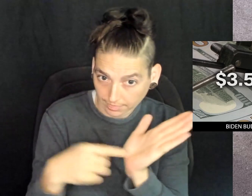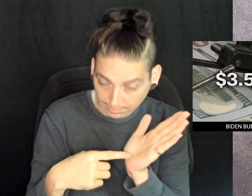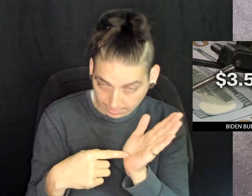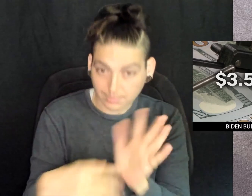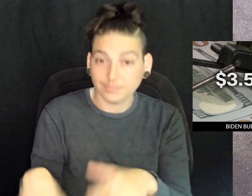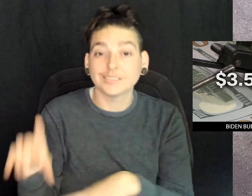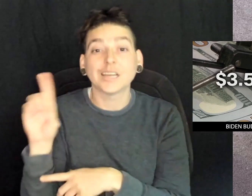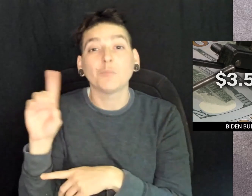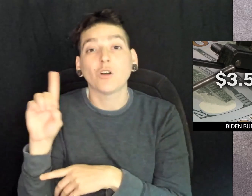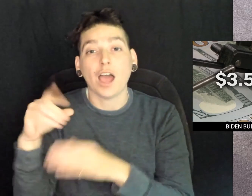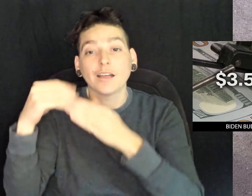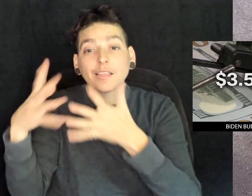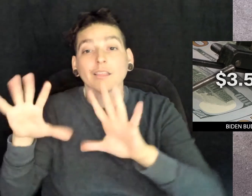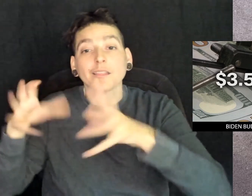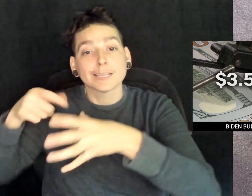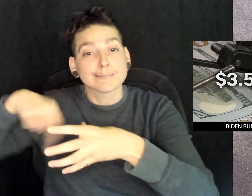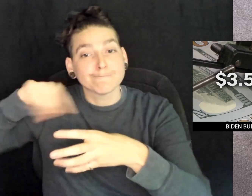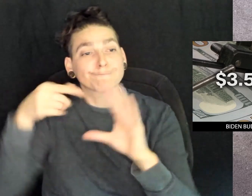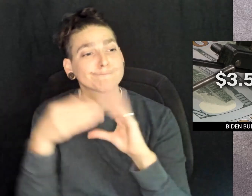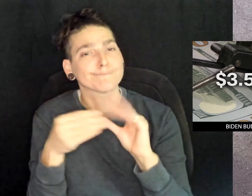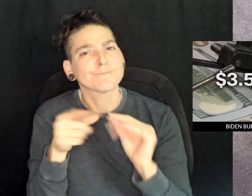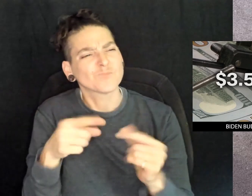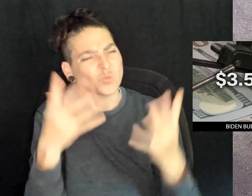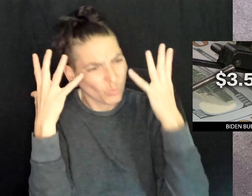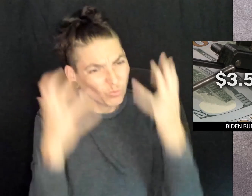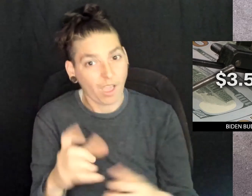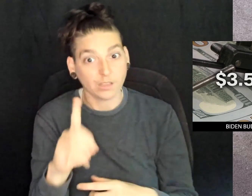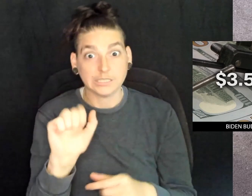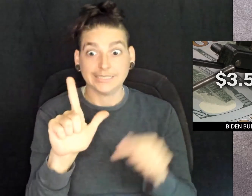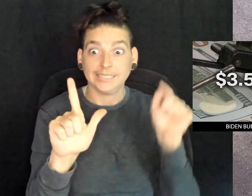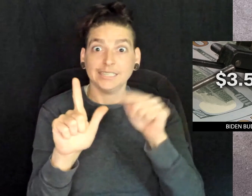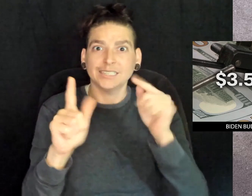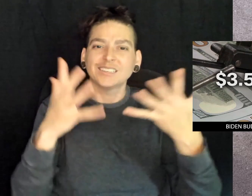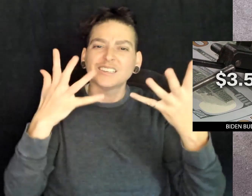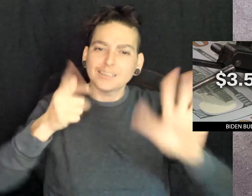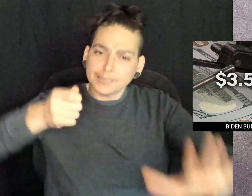over President Biden's $3.5 trillion budget bill